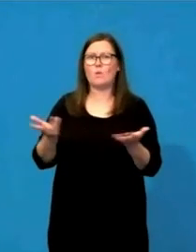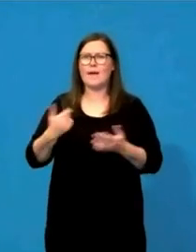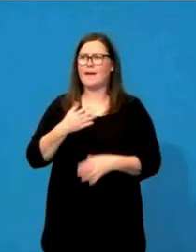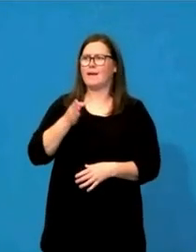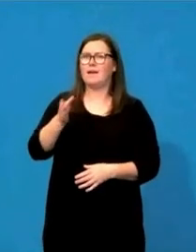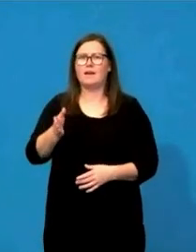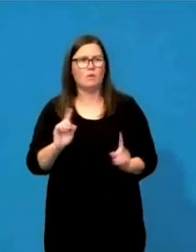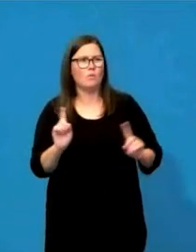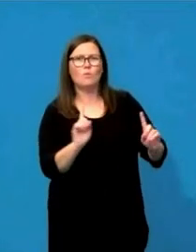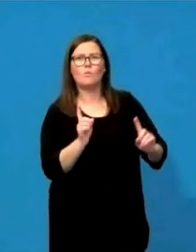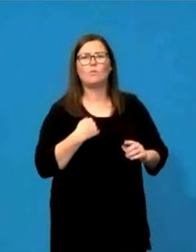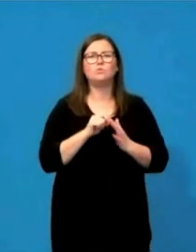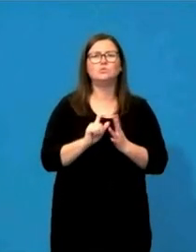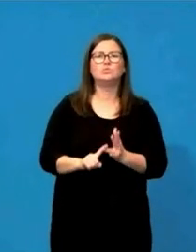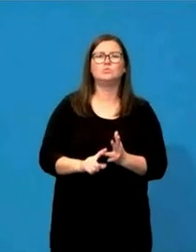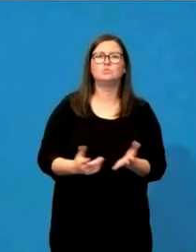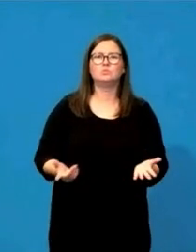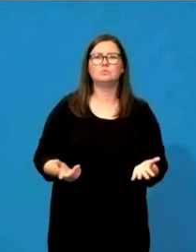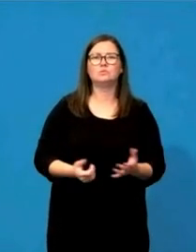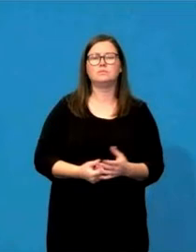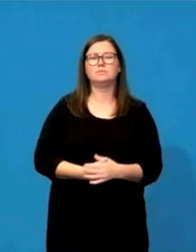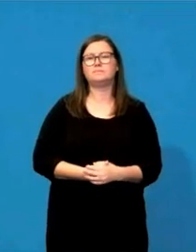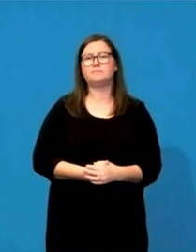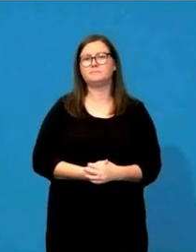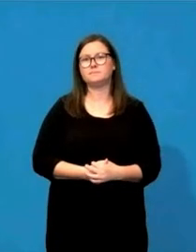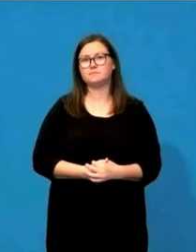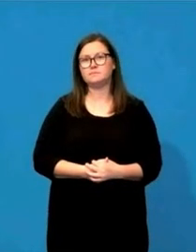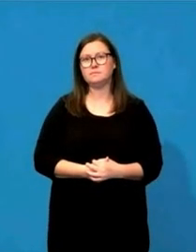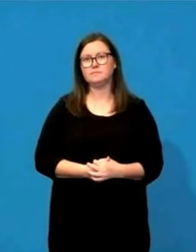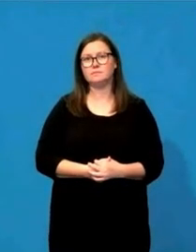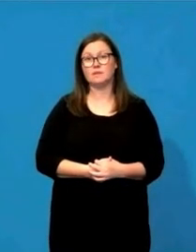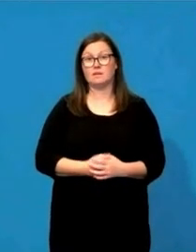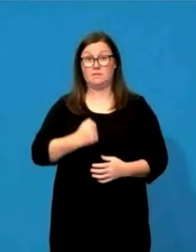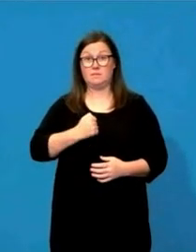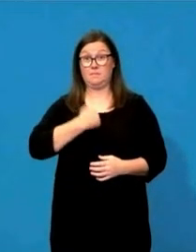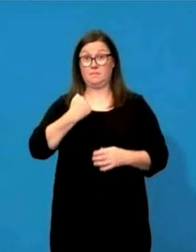And we have gone into this as an organisation - really, we have fallen into